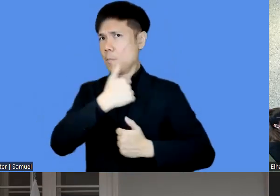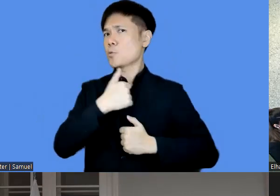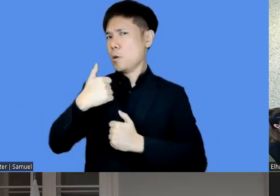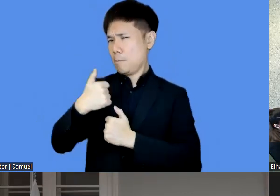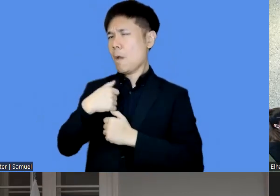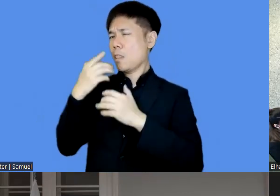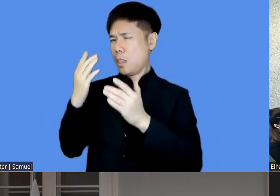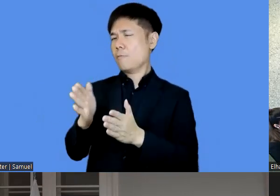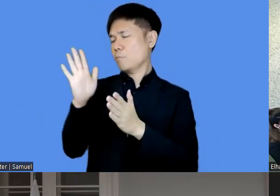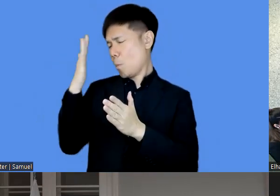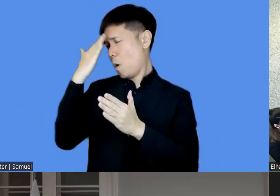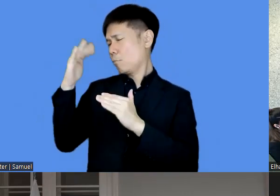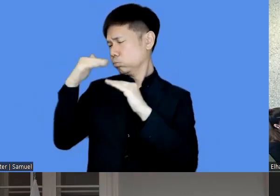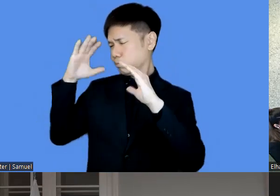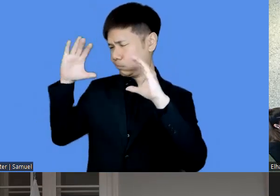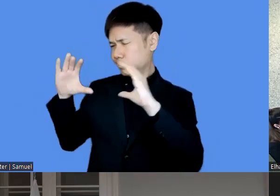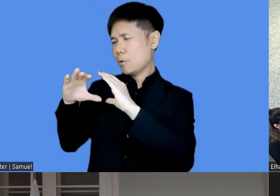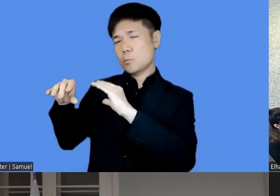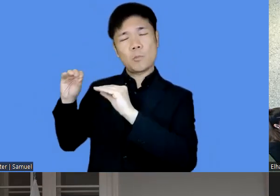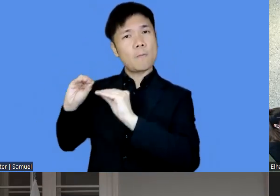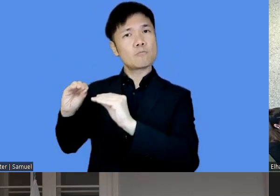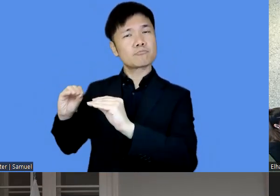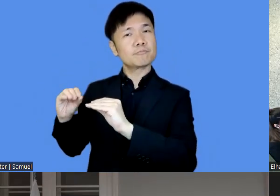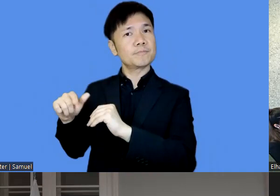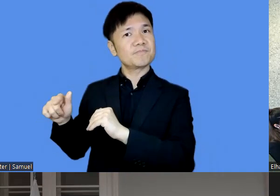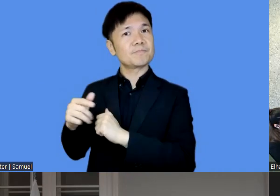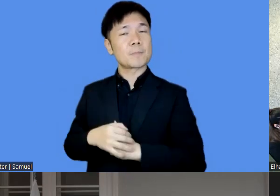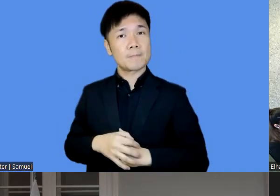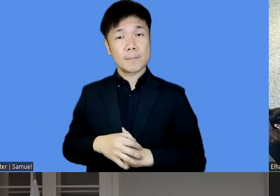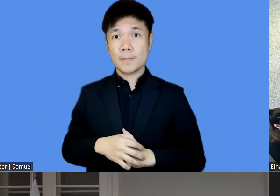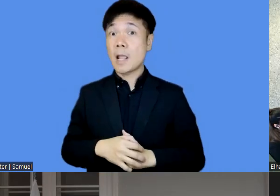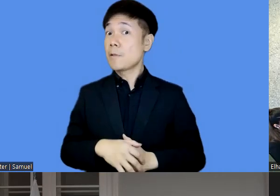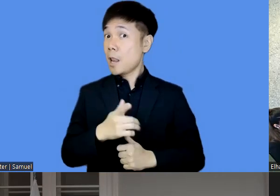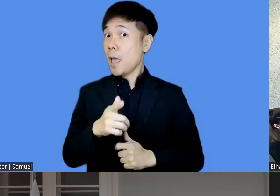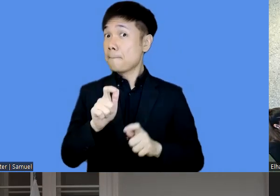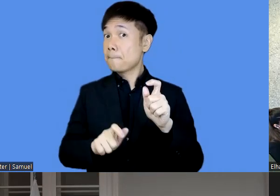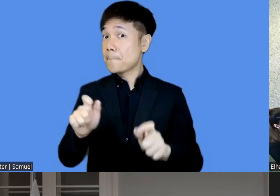They should consult with persons and OPDs so their actors represent exactly the needs